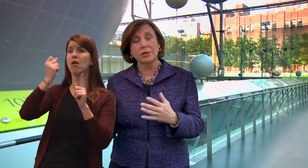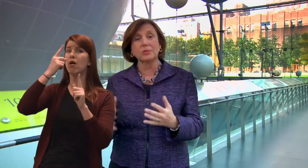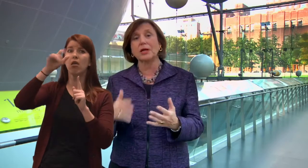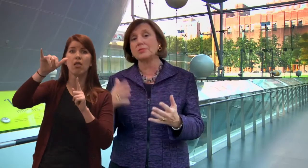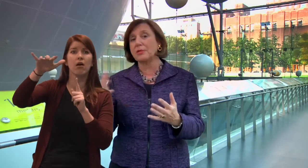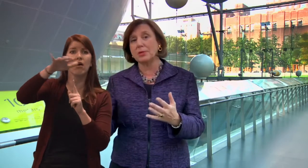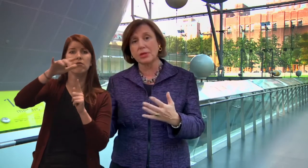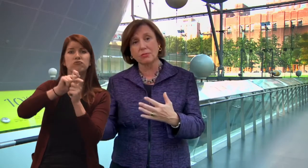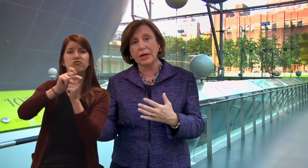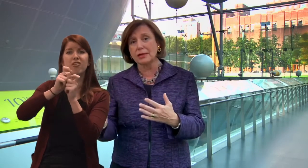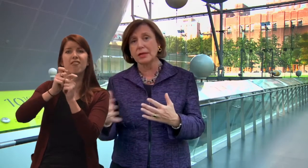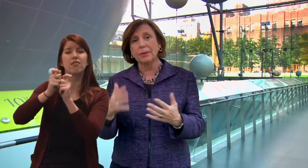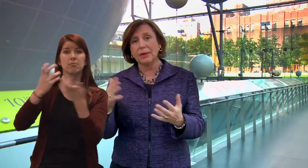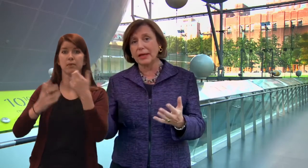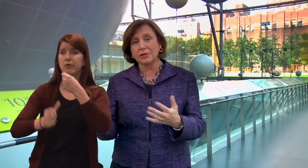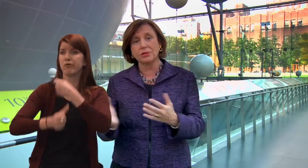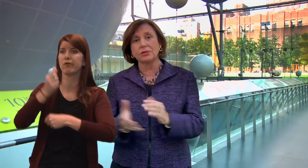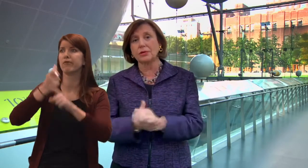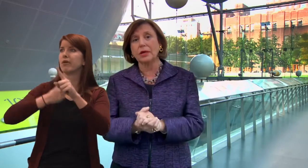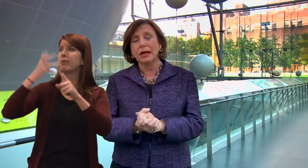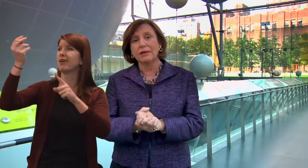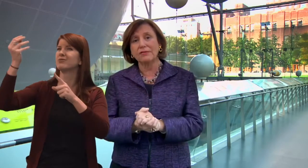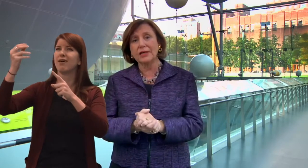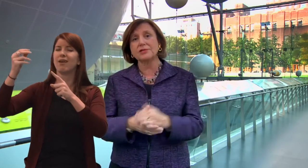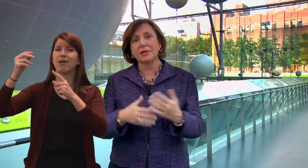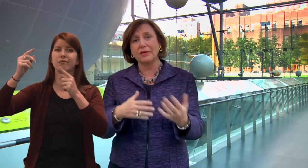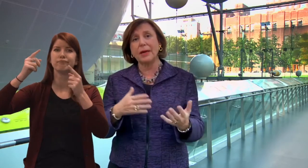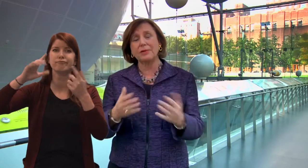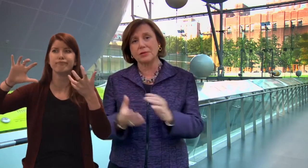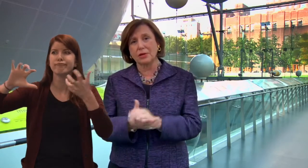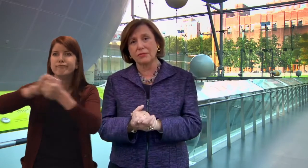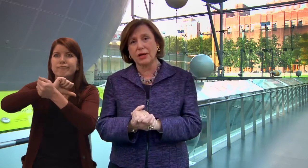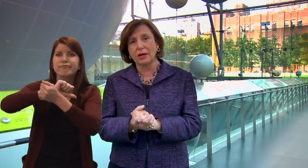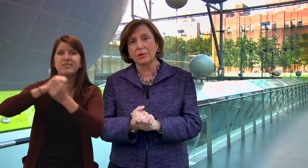Sometimes they've been threatened by external events that have happened to the environment,